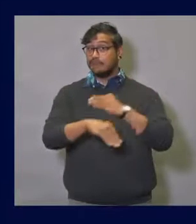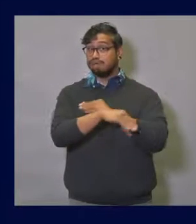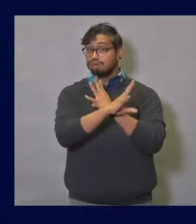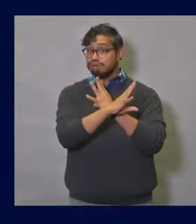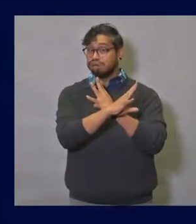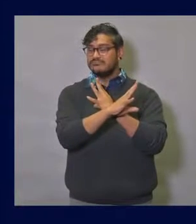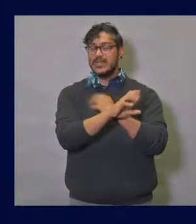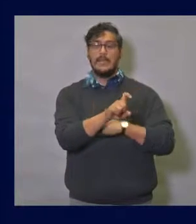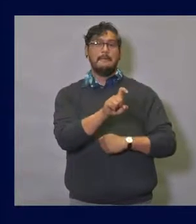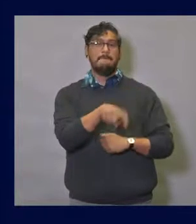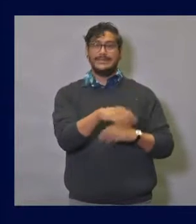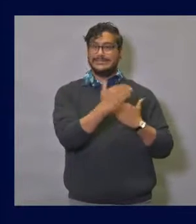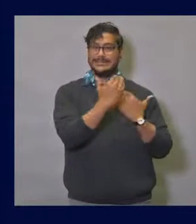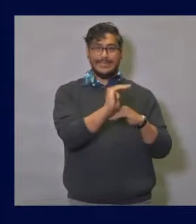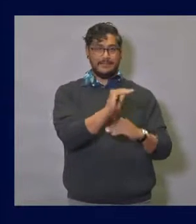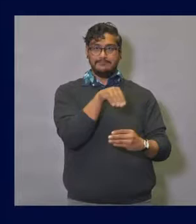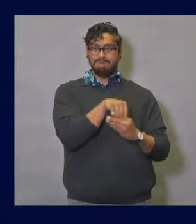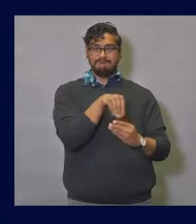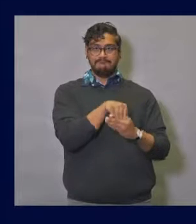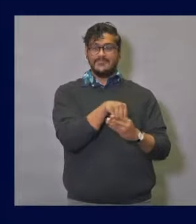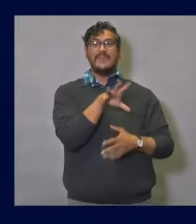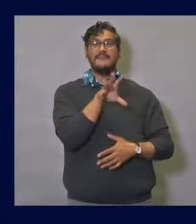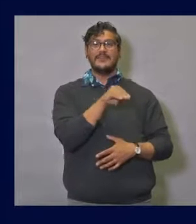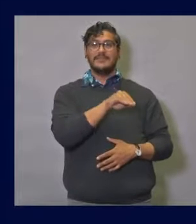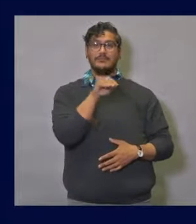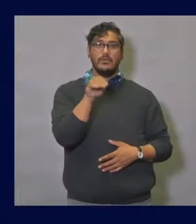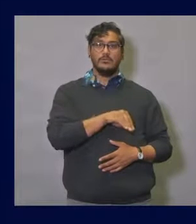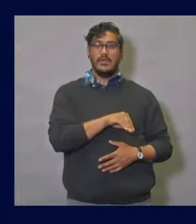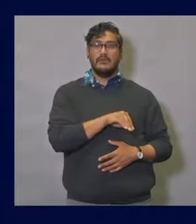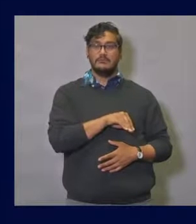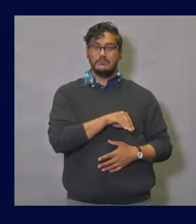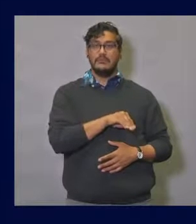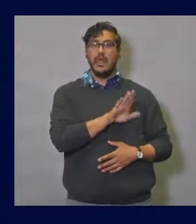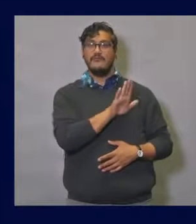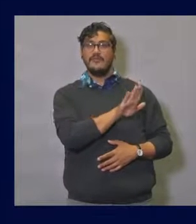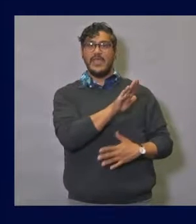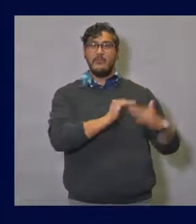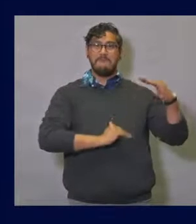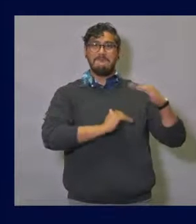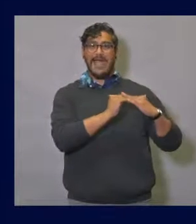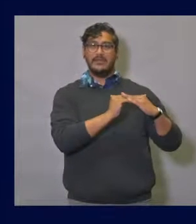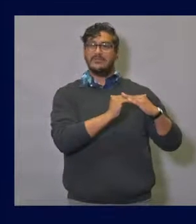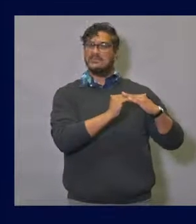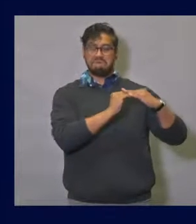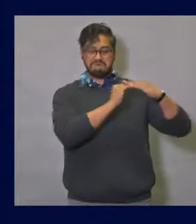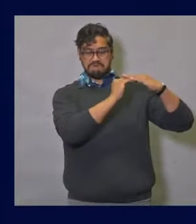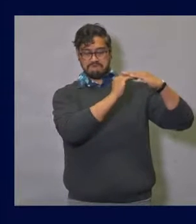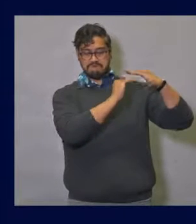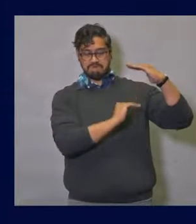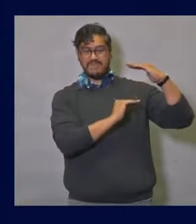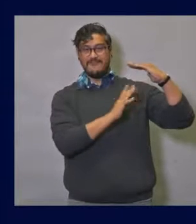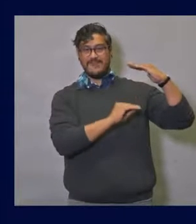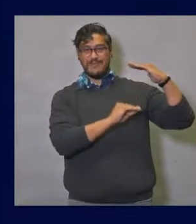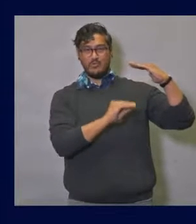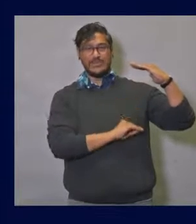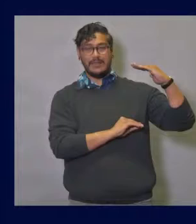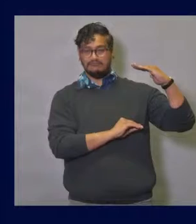THAT CANNOT BE DONE REMOTELY